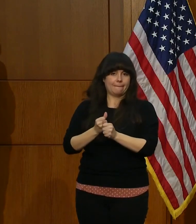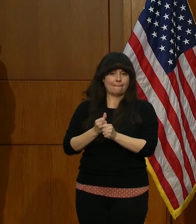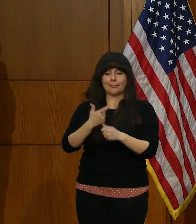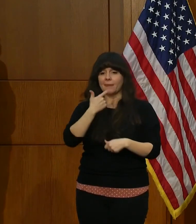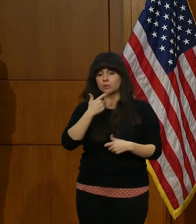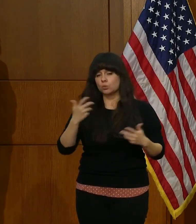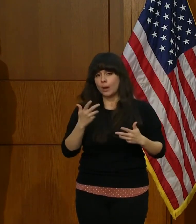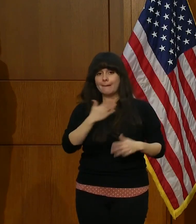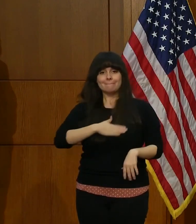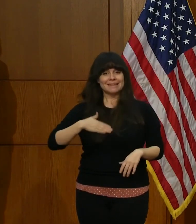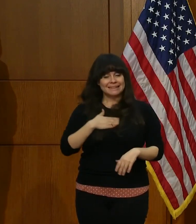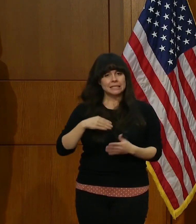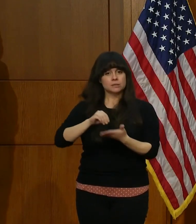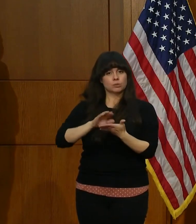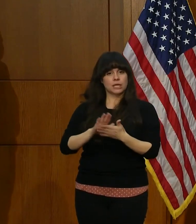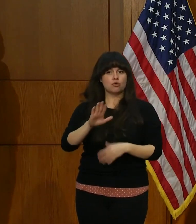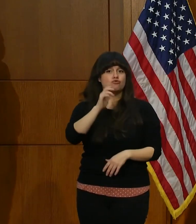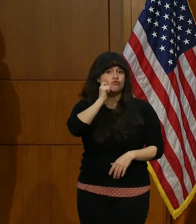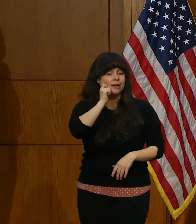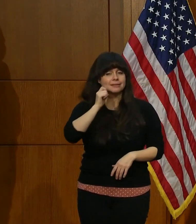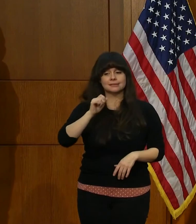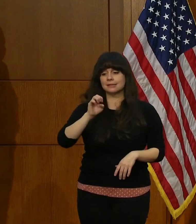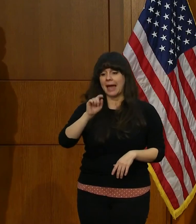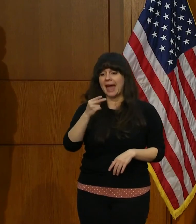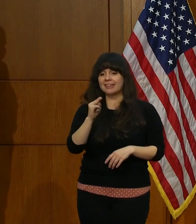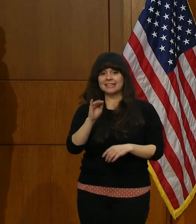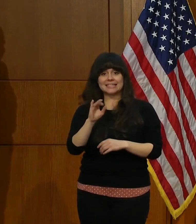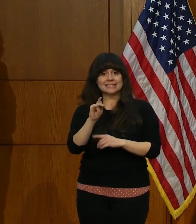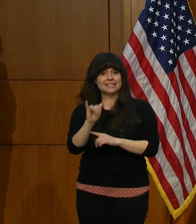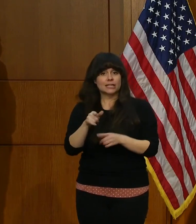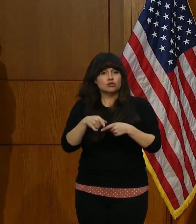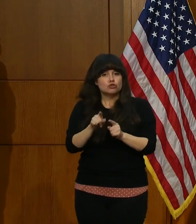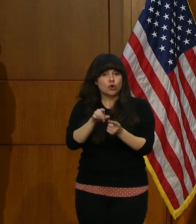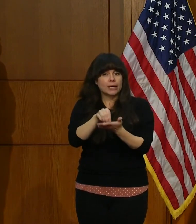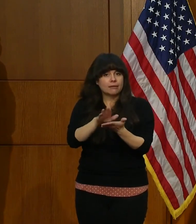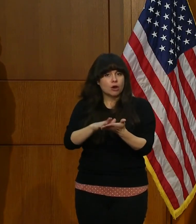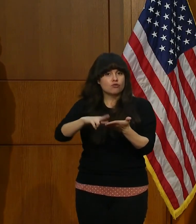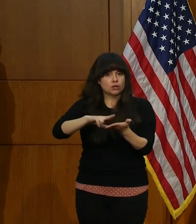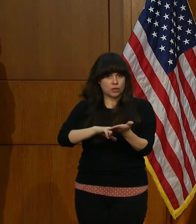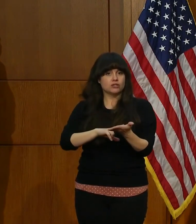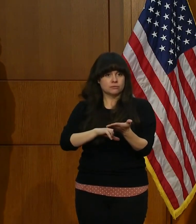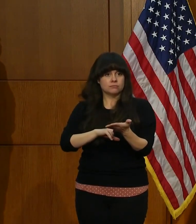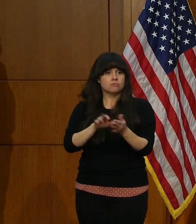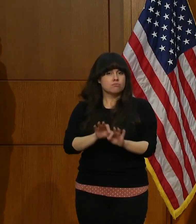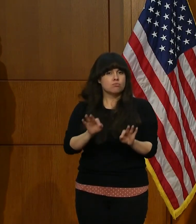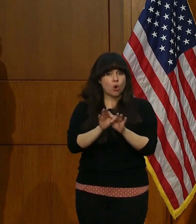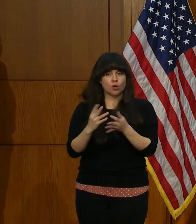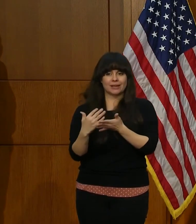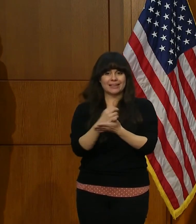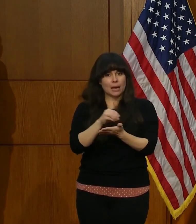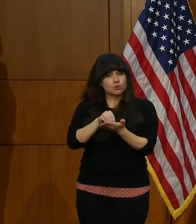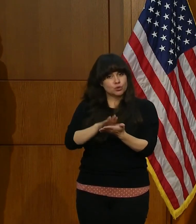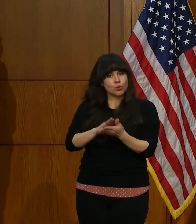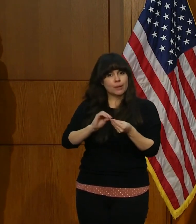FACING APPLICATIONS WITH THESE WORDS. PLEASE LIST YOUR RACE,